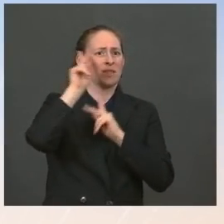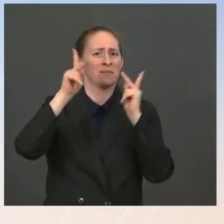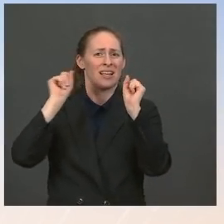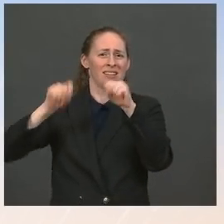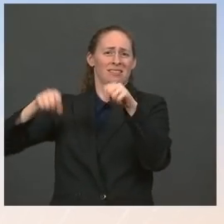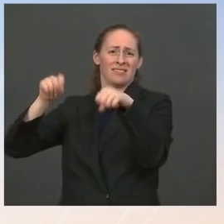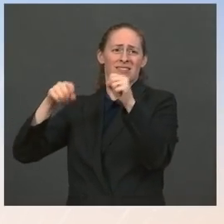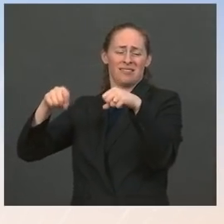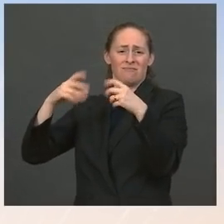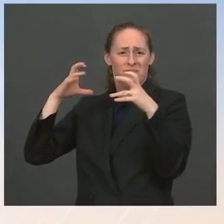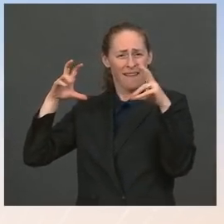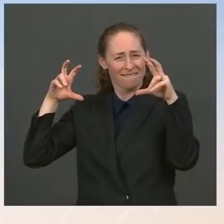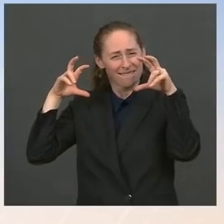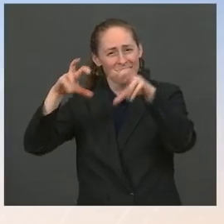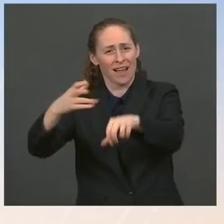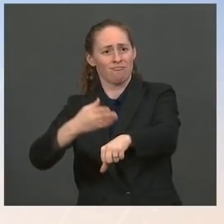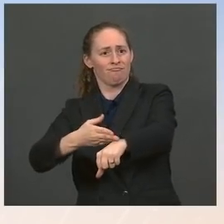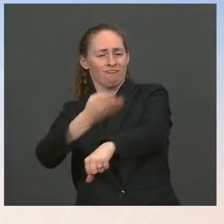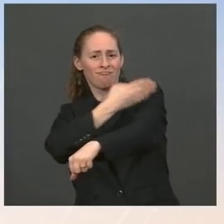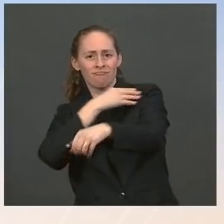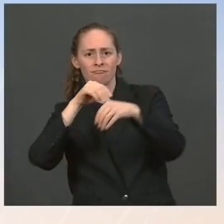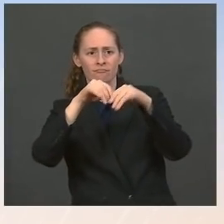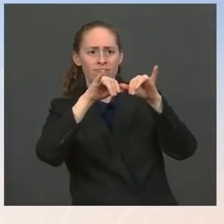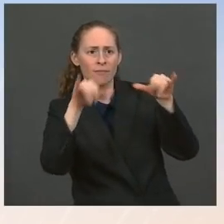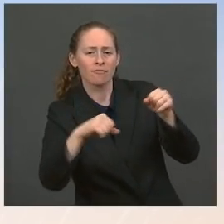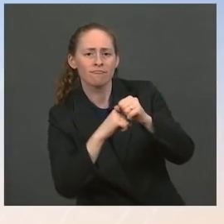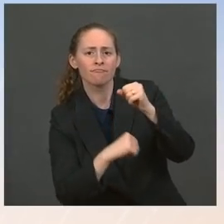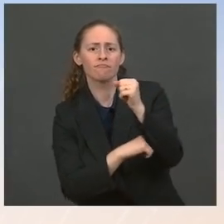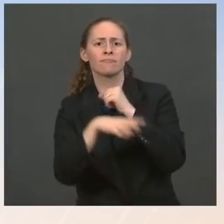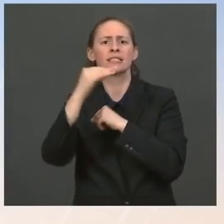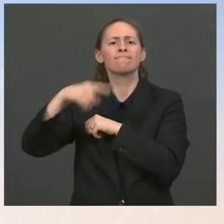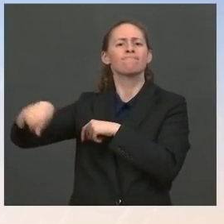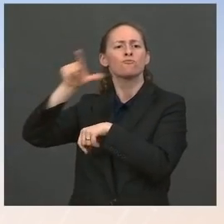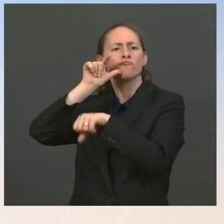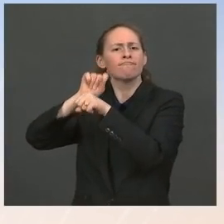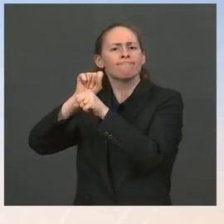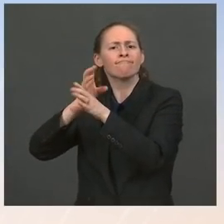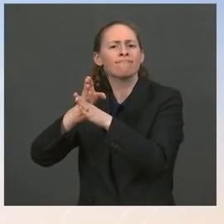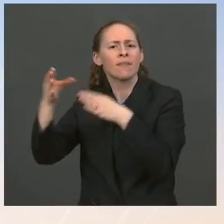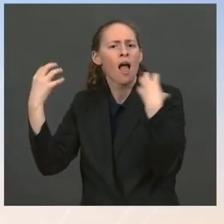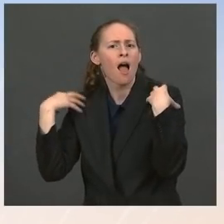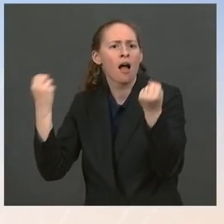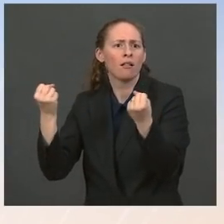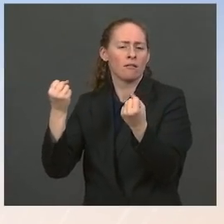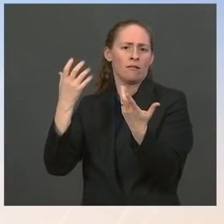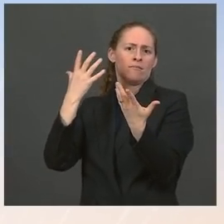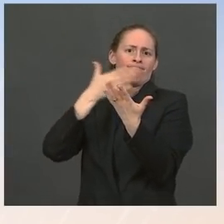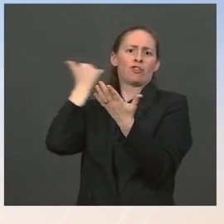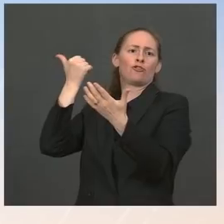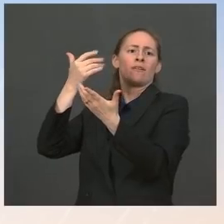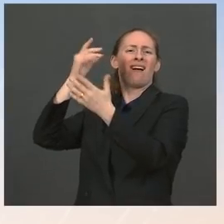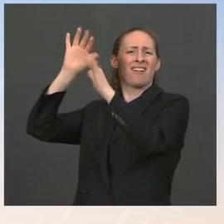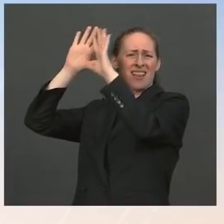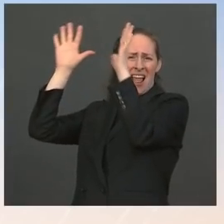They want to see it in care. They want to see in competitive. They want to see in this -- addressing the climate crisis. And so, that's what we're seeing.